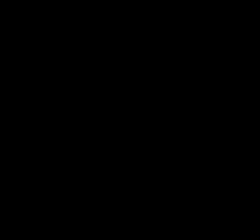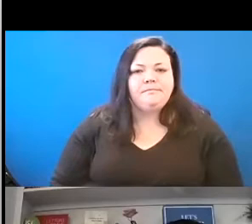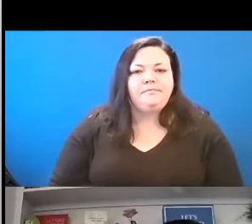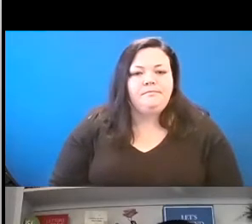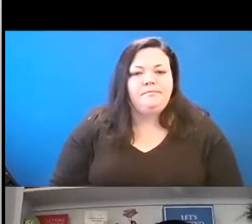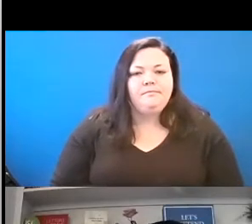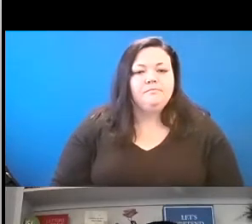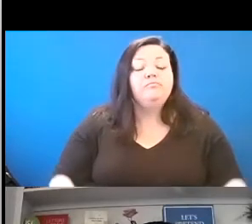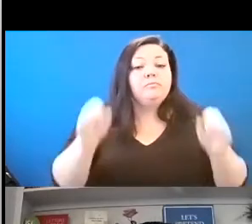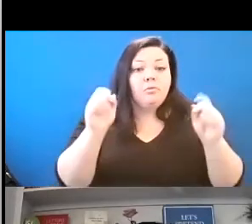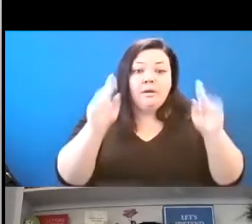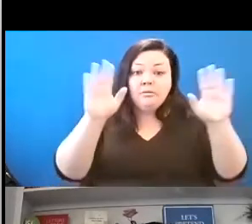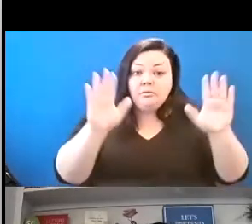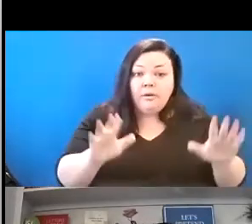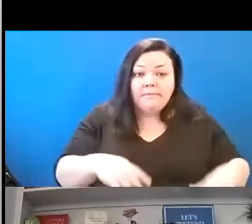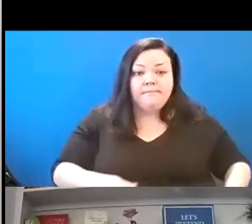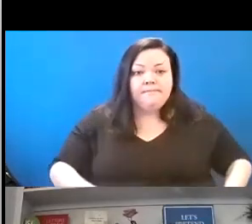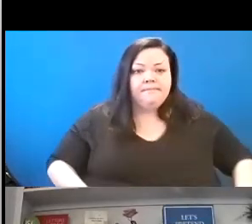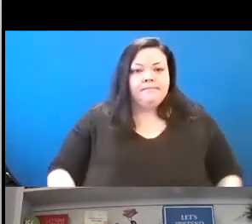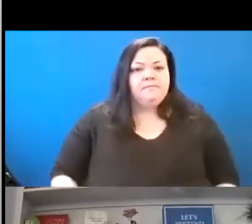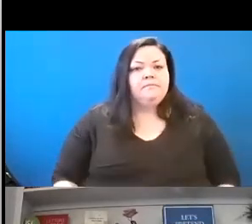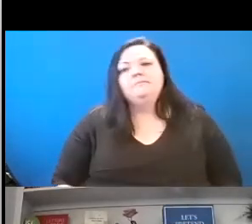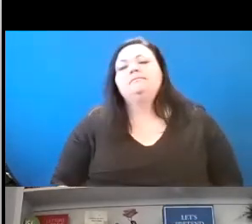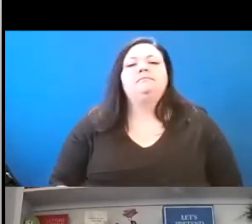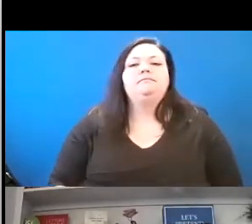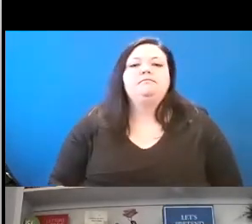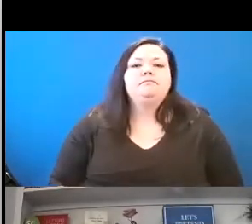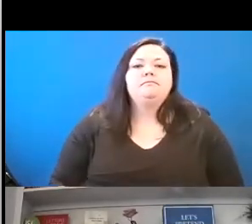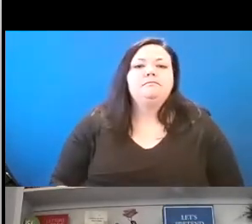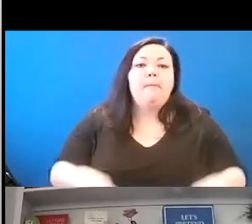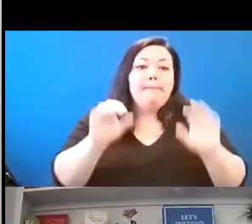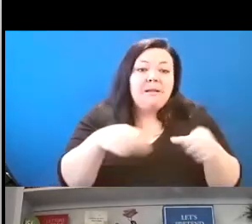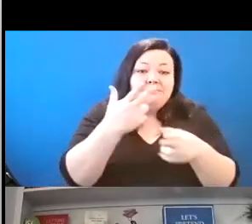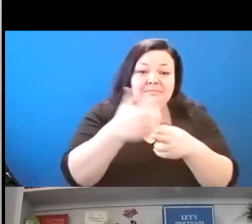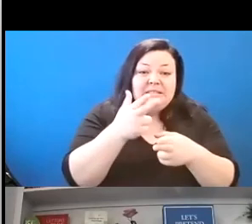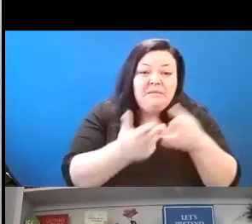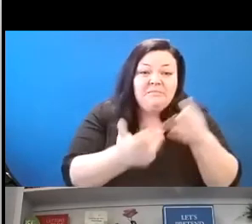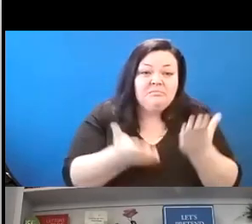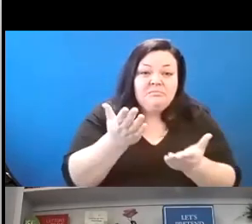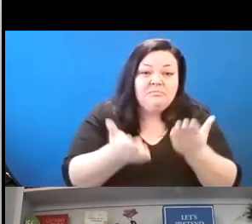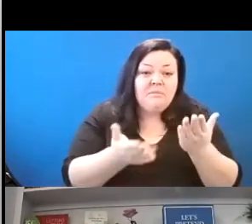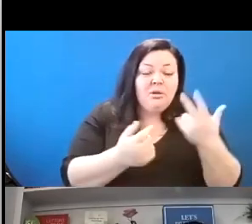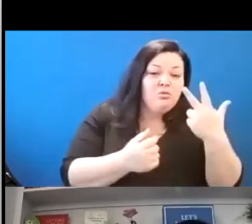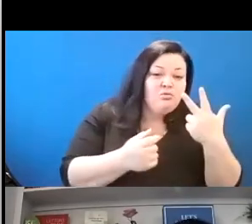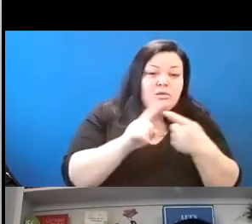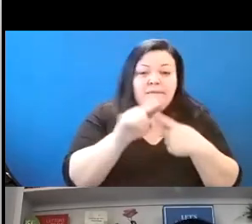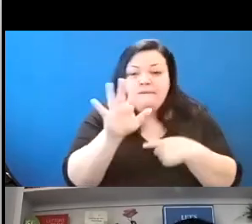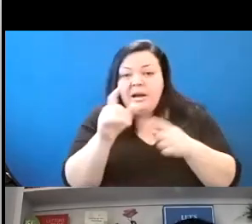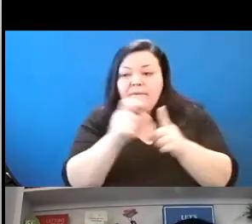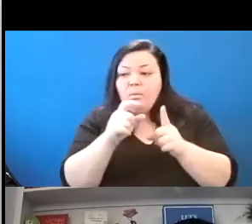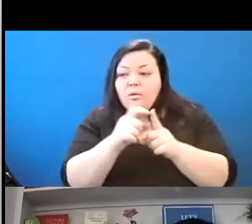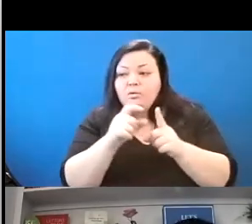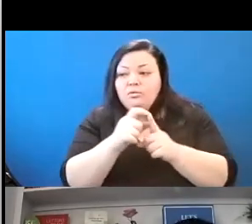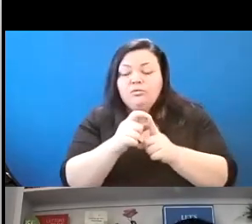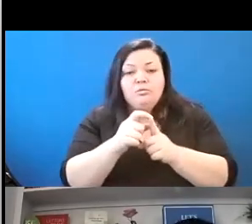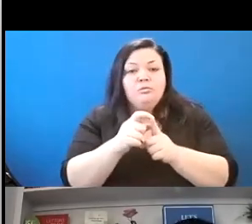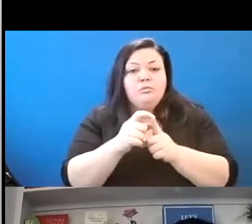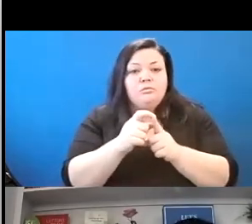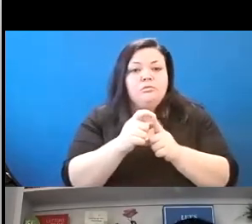okay great um so can we name maybe three to five words um that were that we that we would